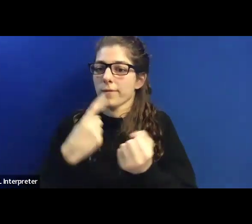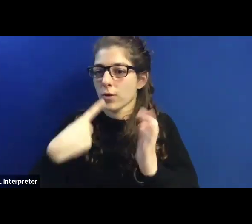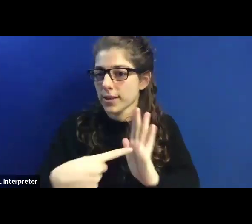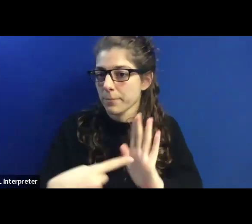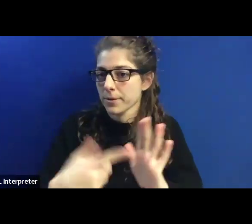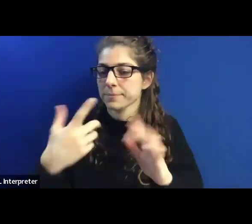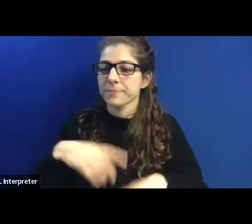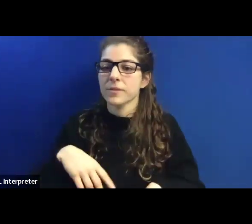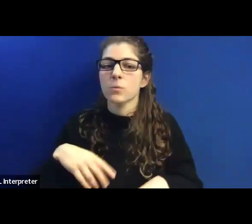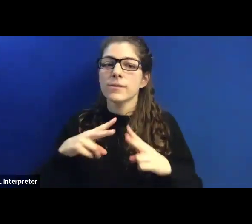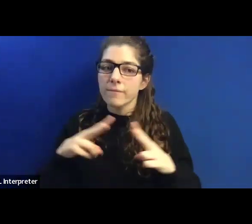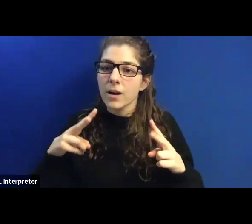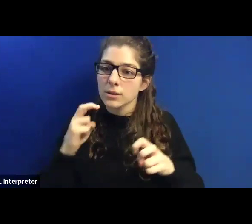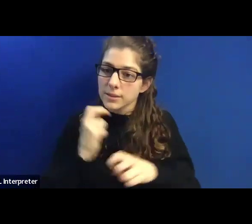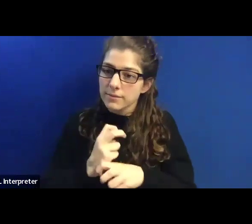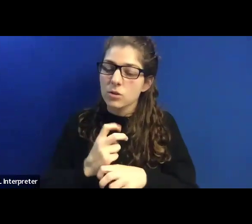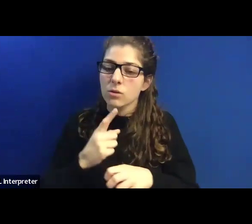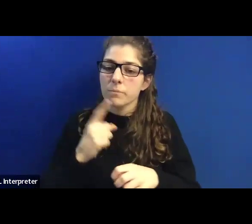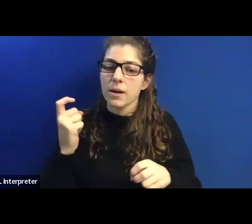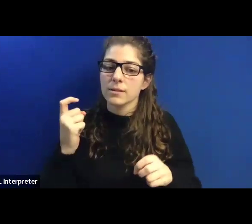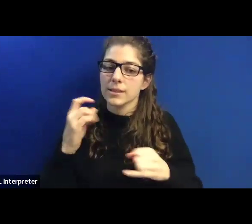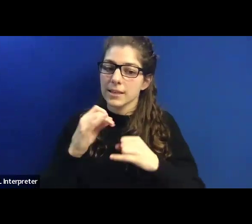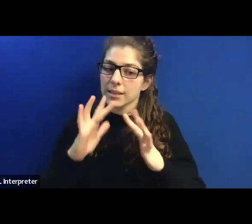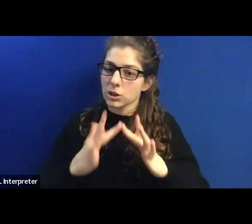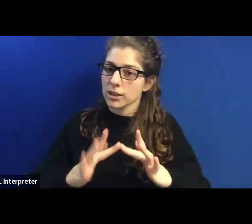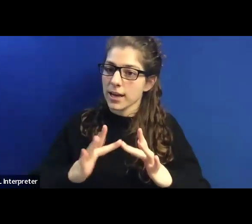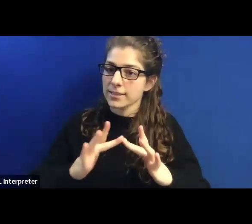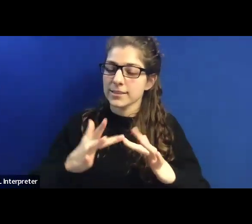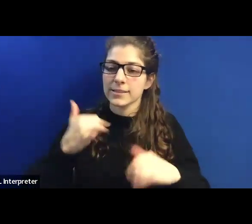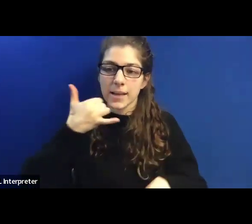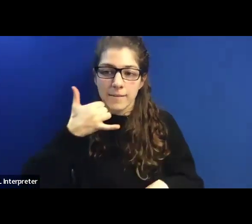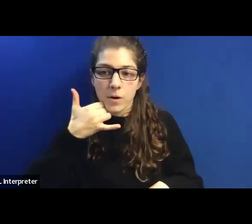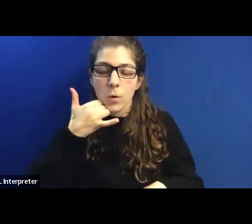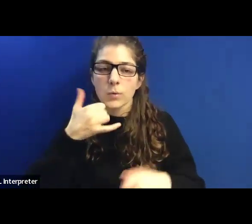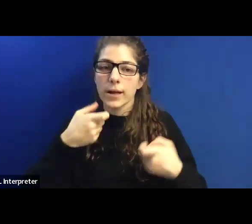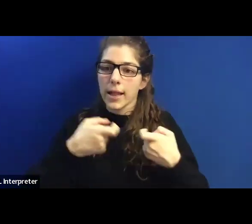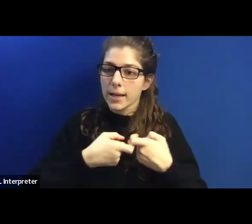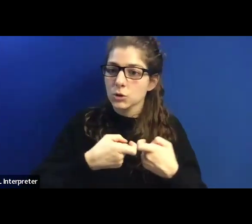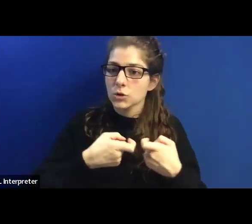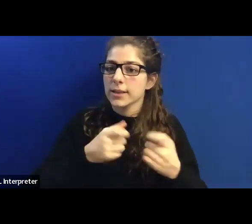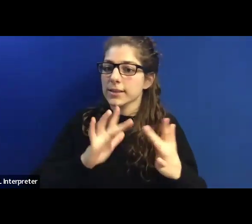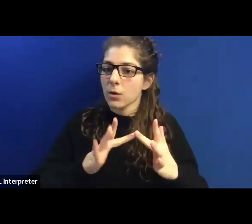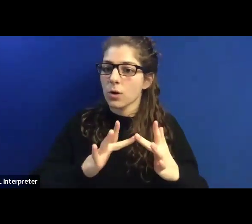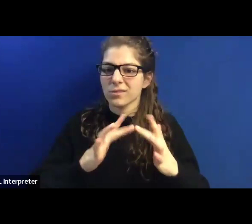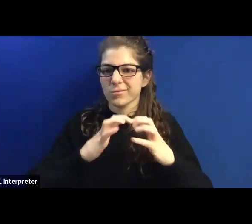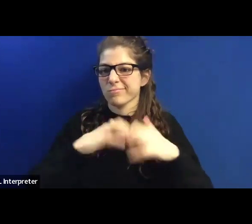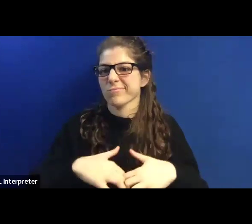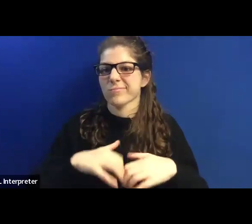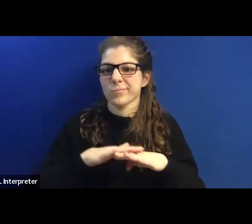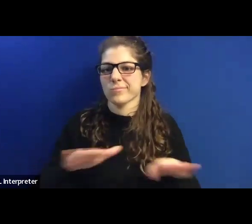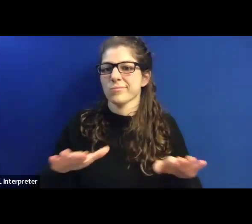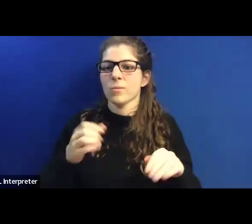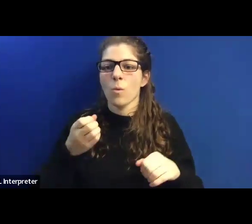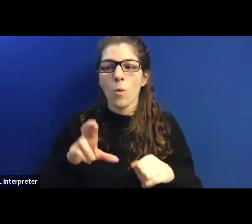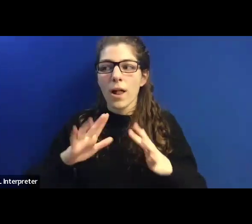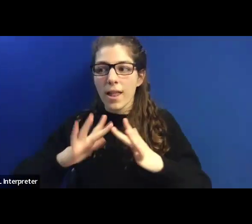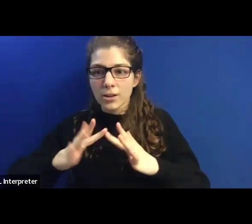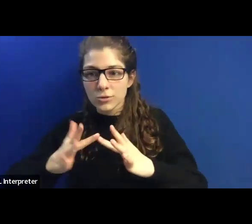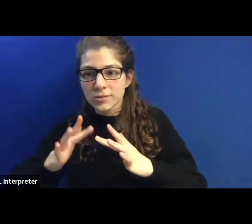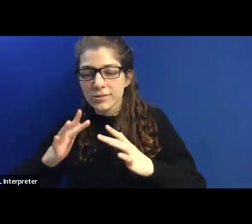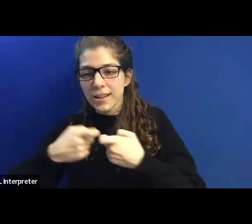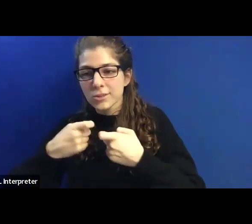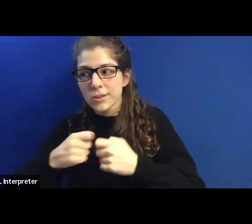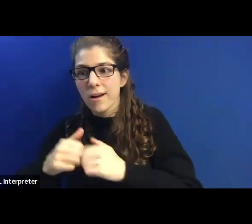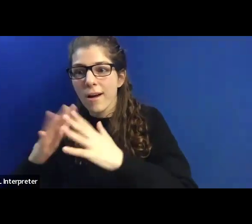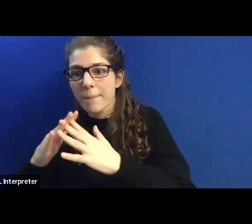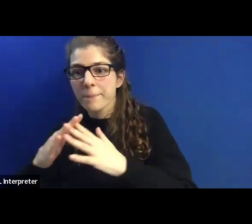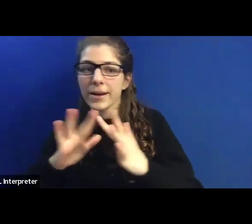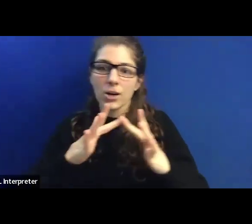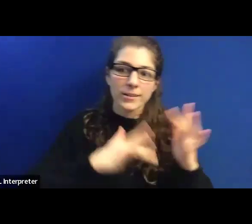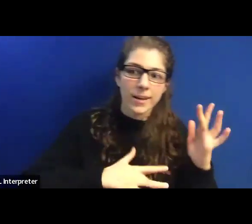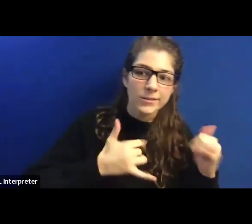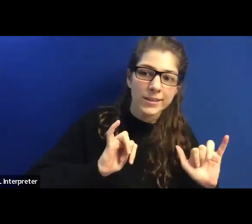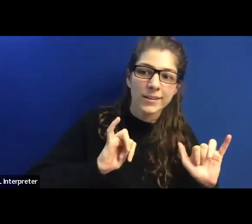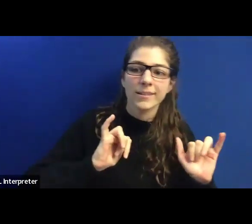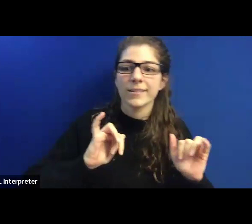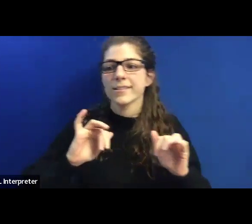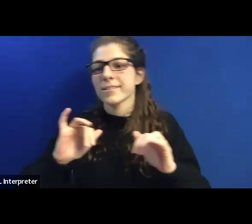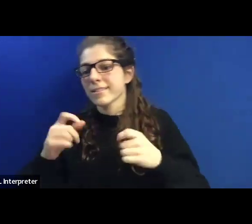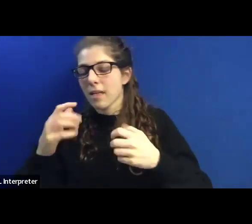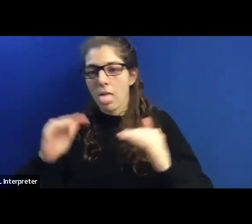It was very difficult, because the Internet, the telephone, and the electric networks were also down, or the electric network would be up but not the Internet. The Internet up but not the electrical.